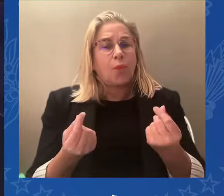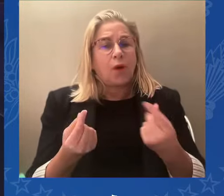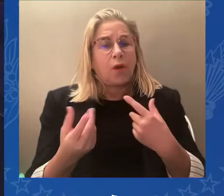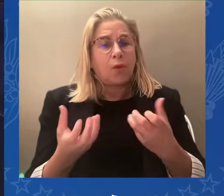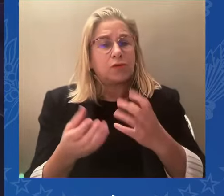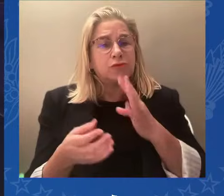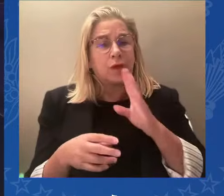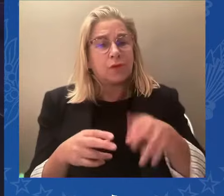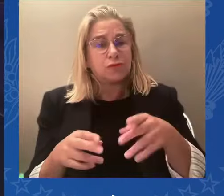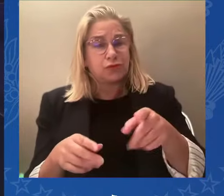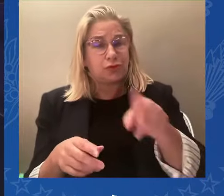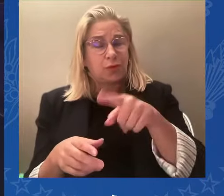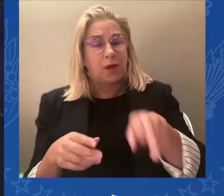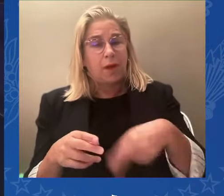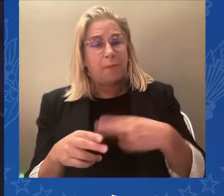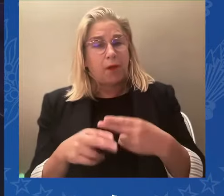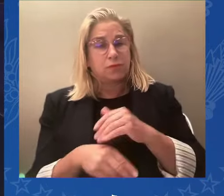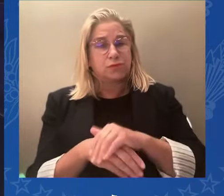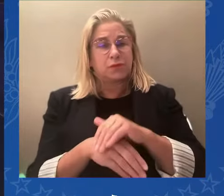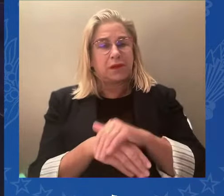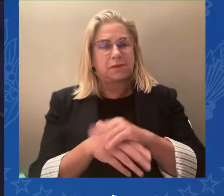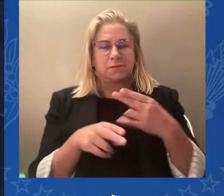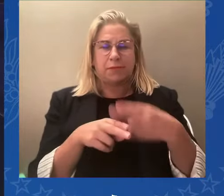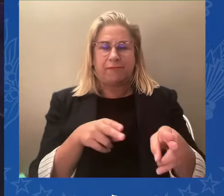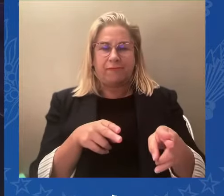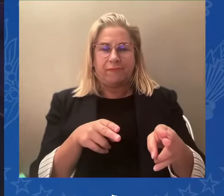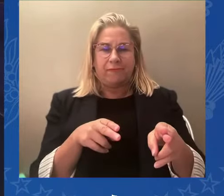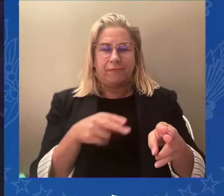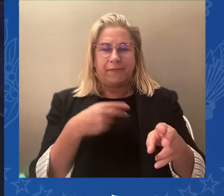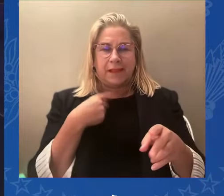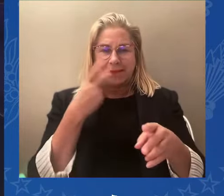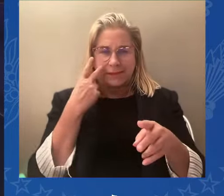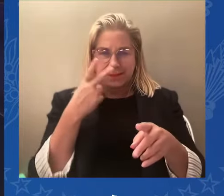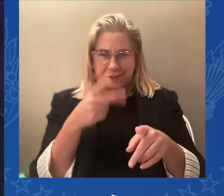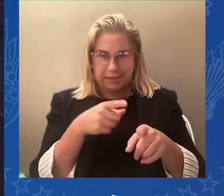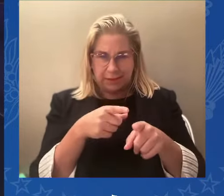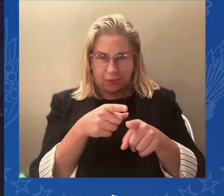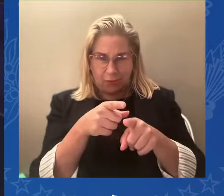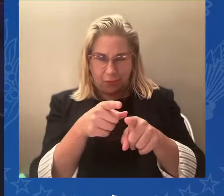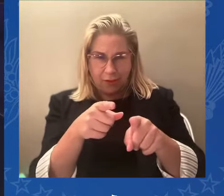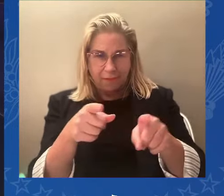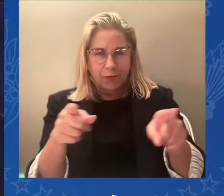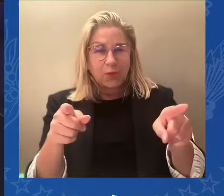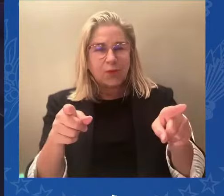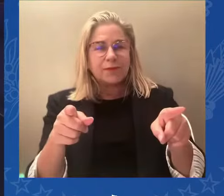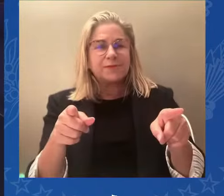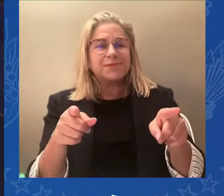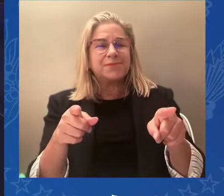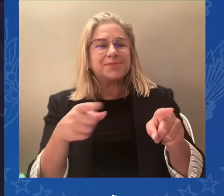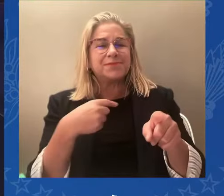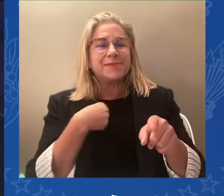As I’ve said before, we face an inf- -- inflection point. It comes around every five or six generations --